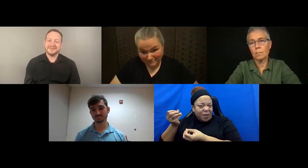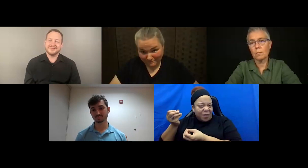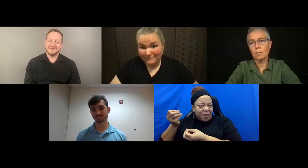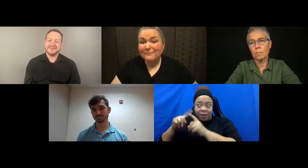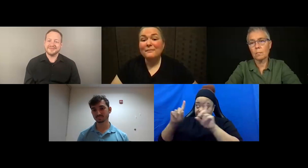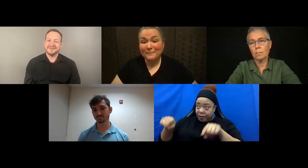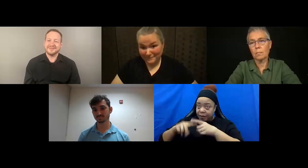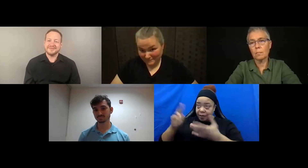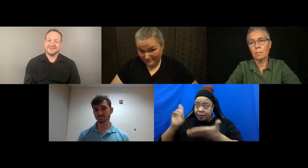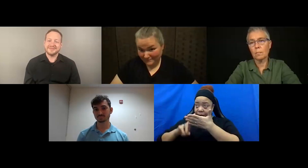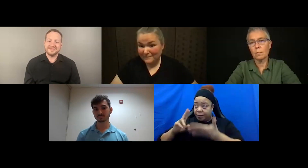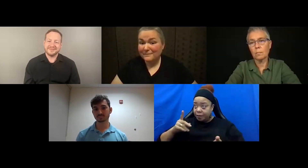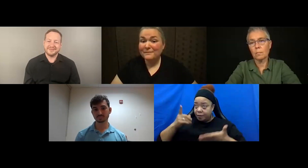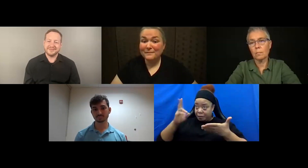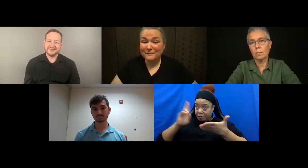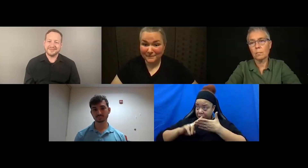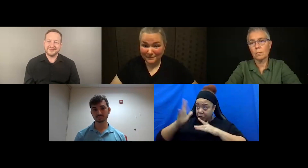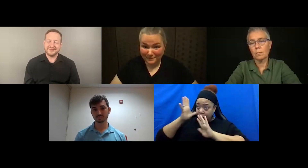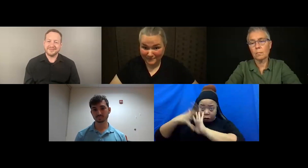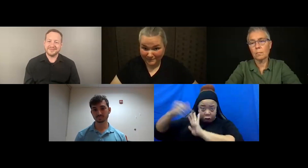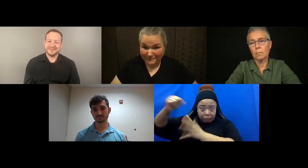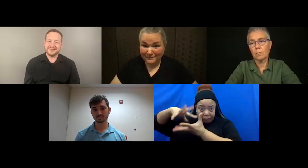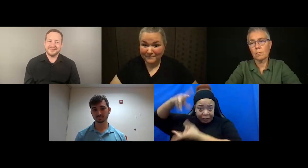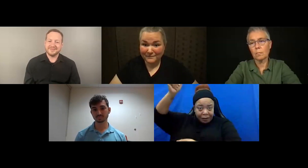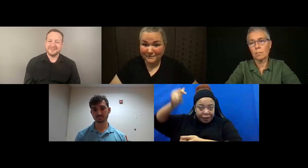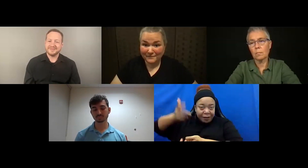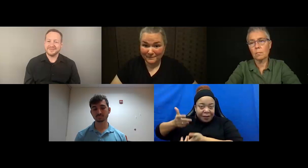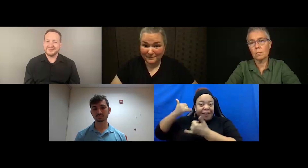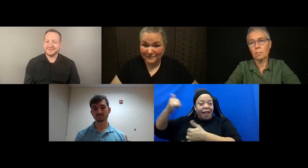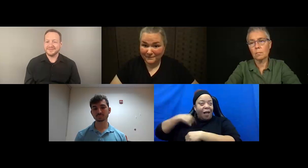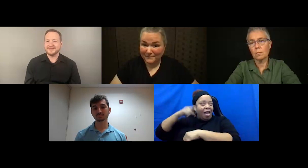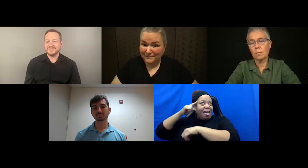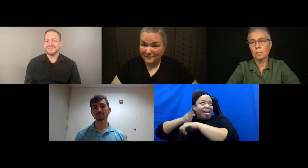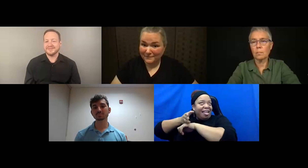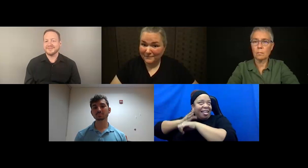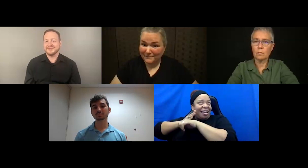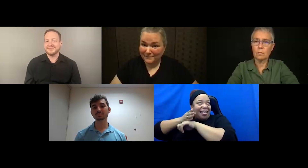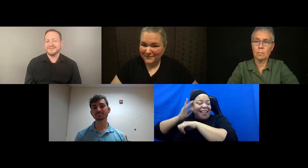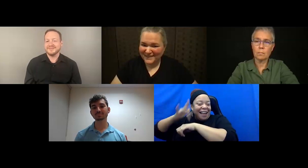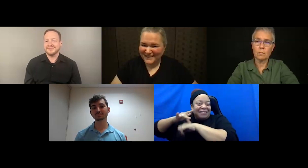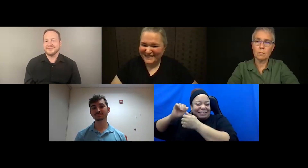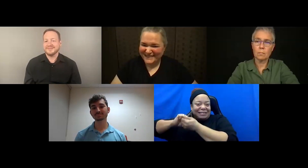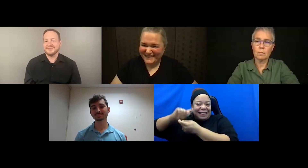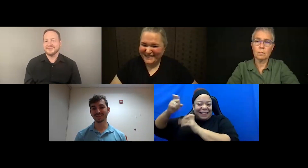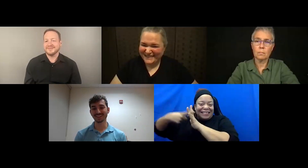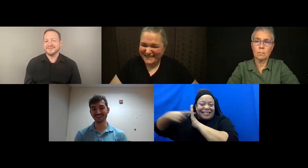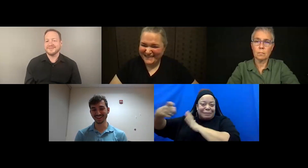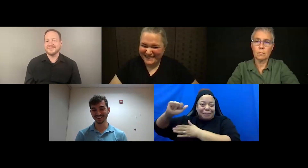Again, the information doesn't just disappear.